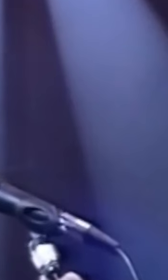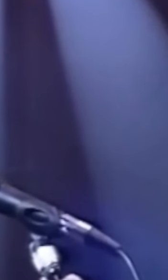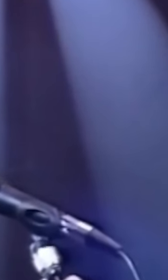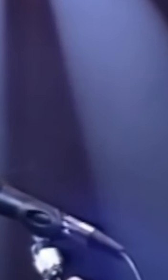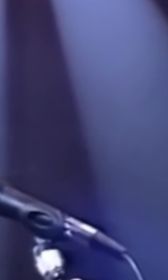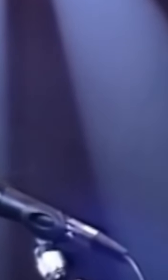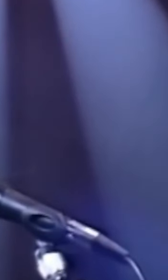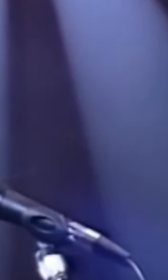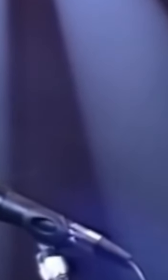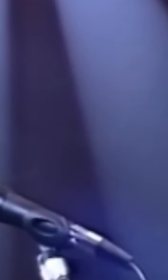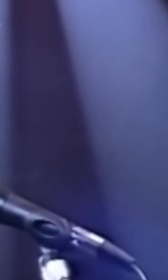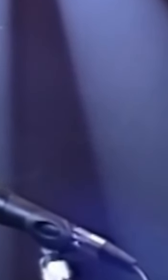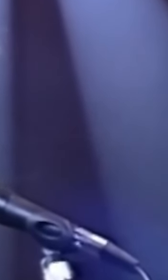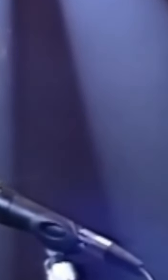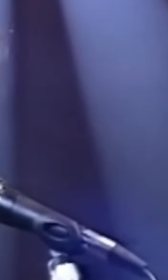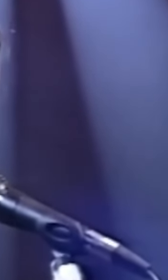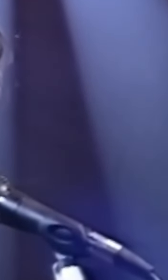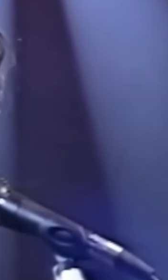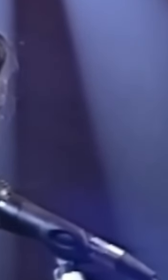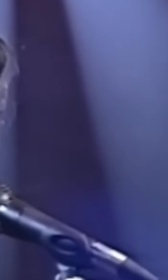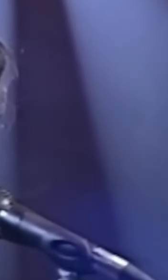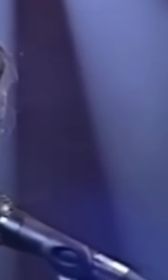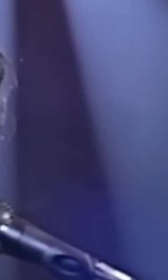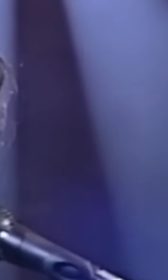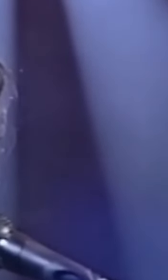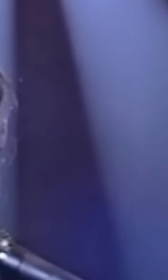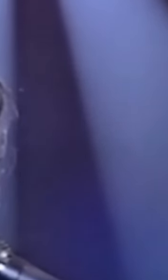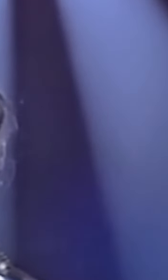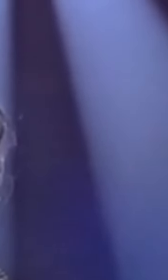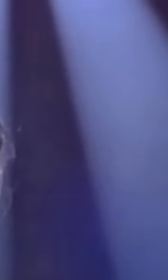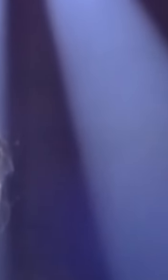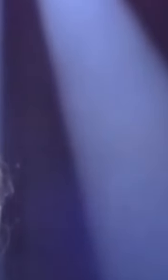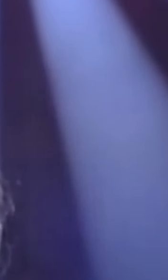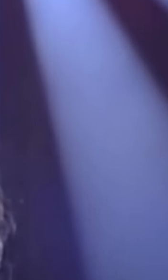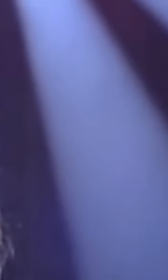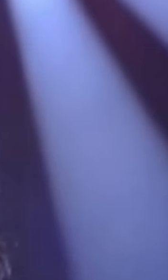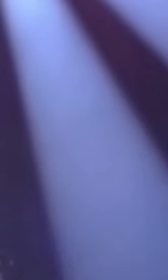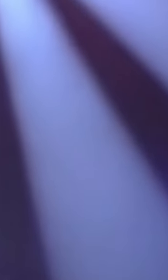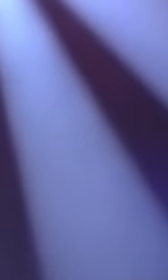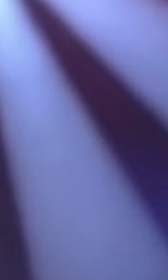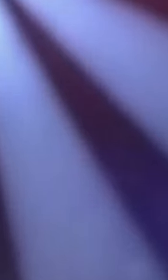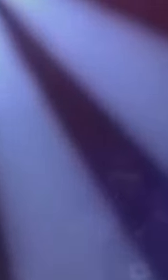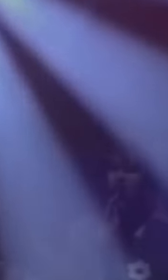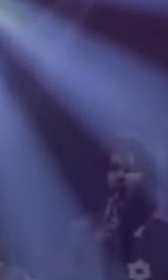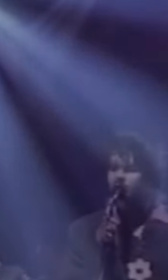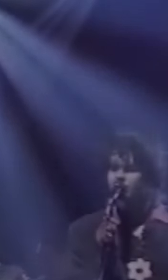In 2012, she was nominated in the Financial Review's 100 Women of Influence.